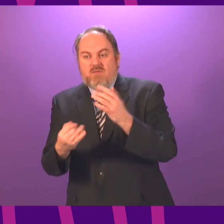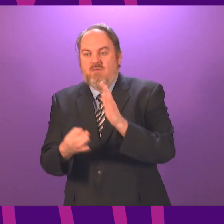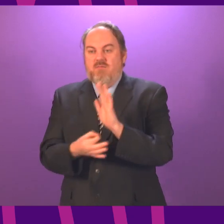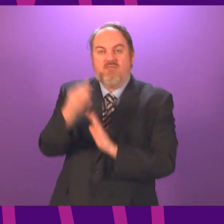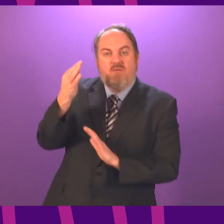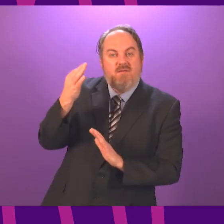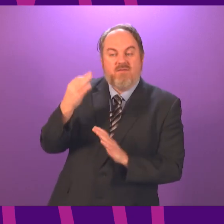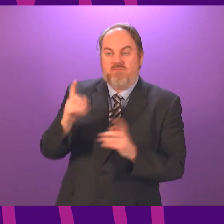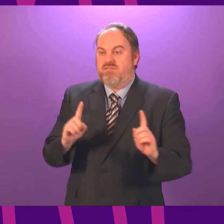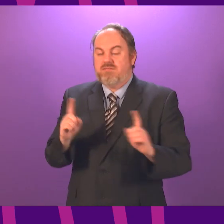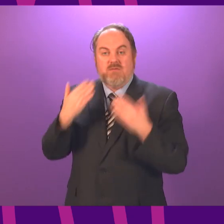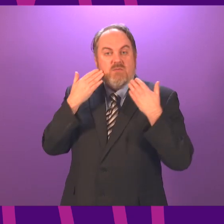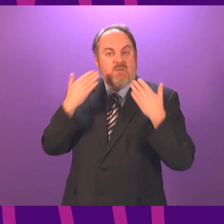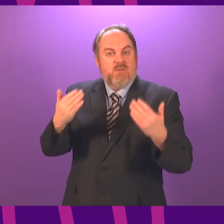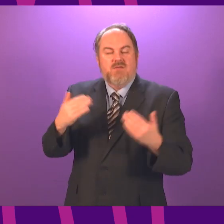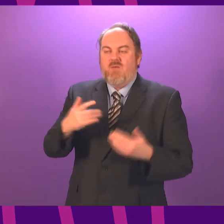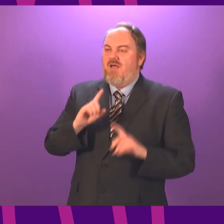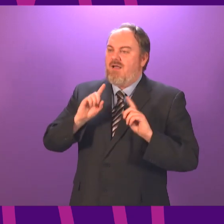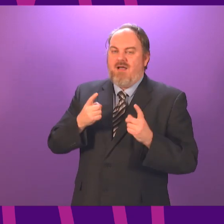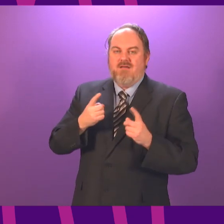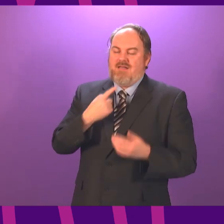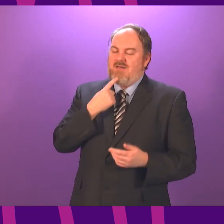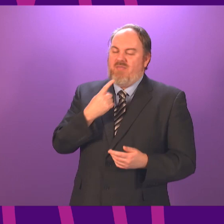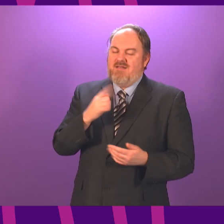like to go further out with dates, I do not think that it is fair or reasonable to do